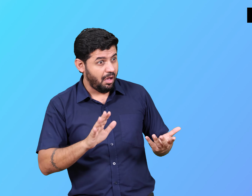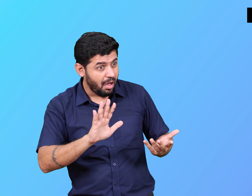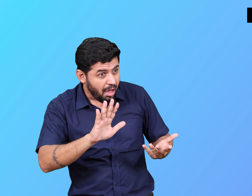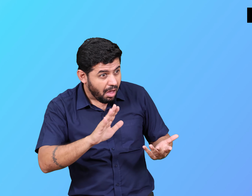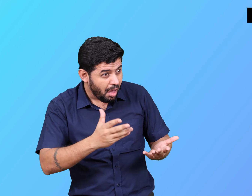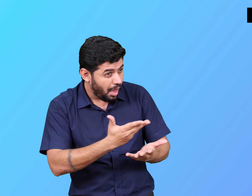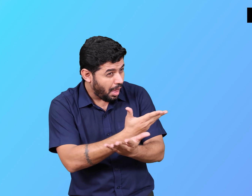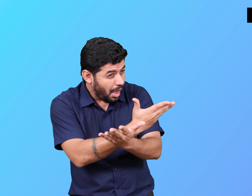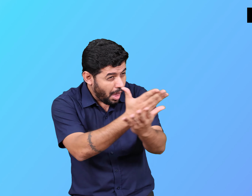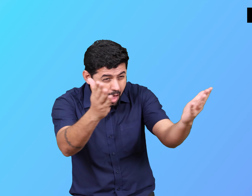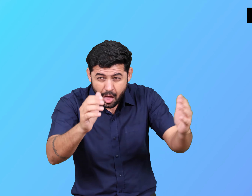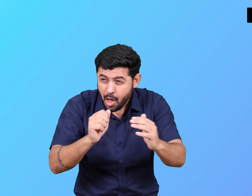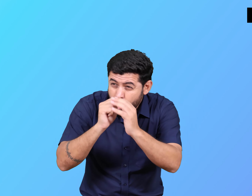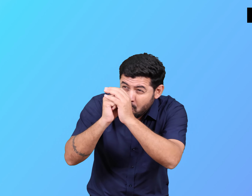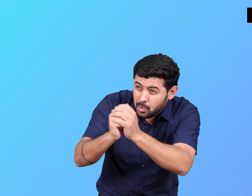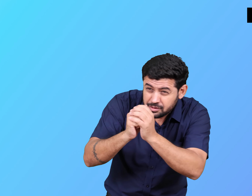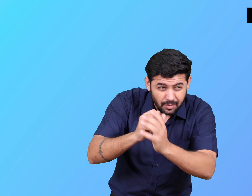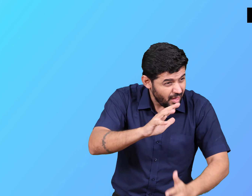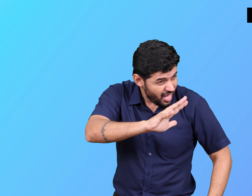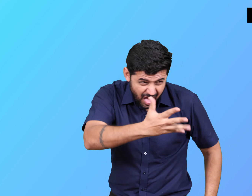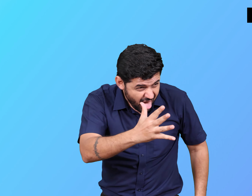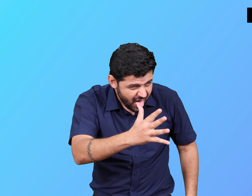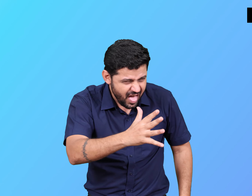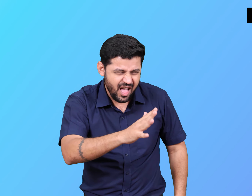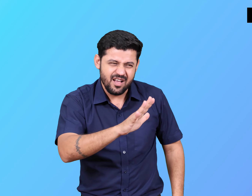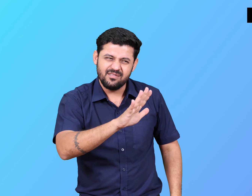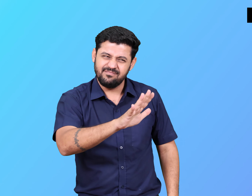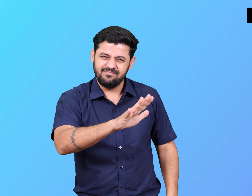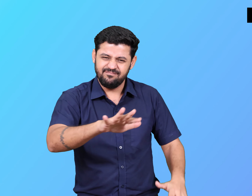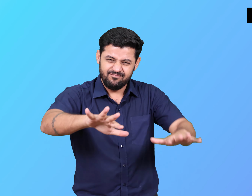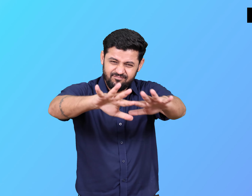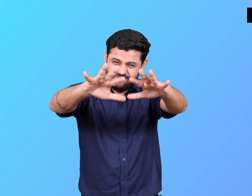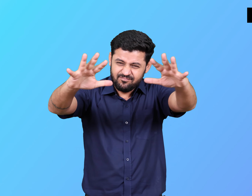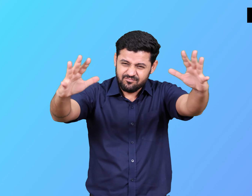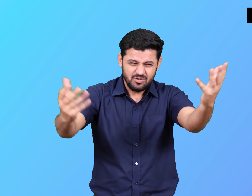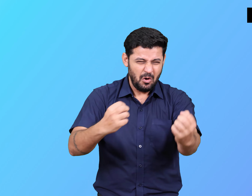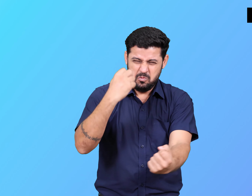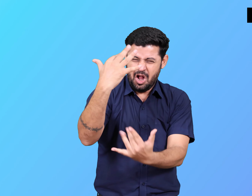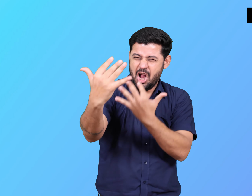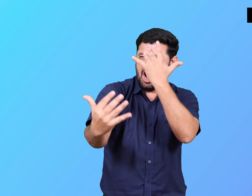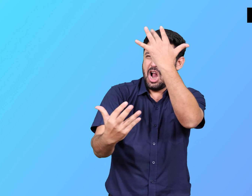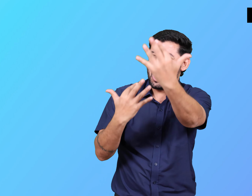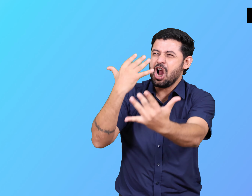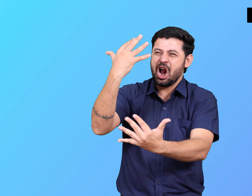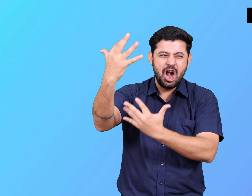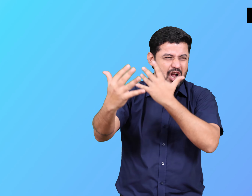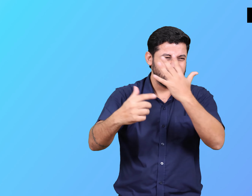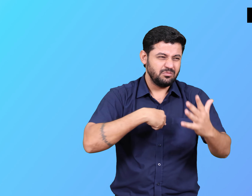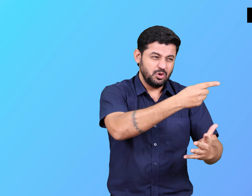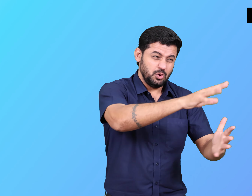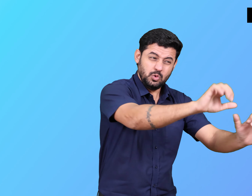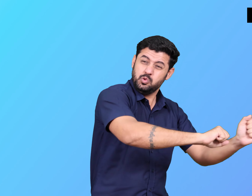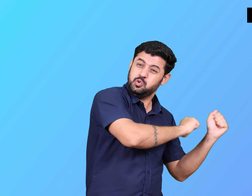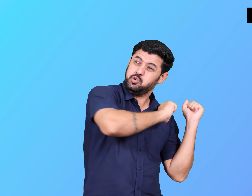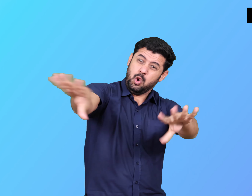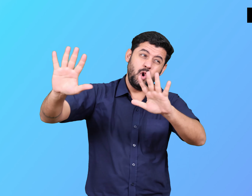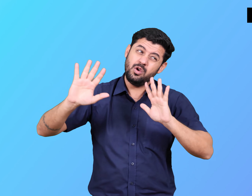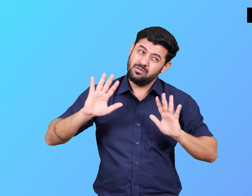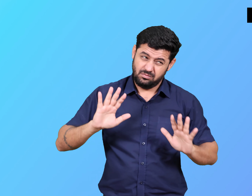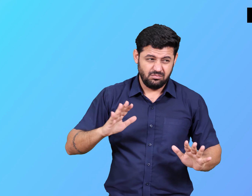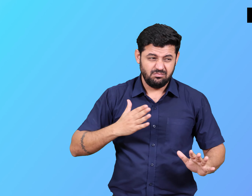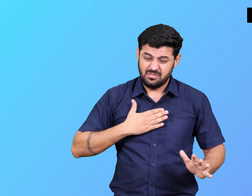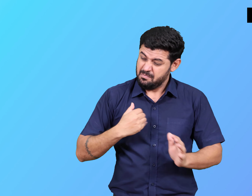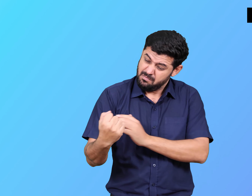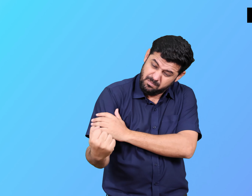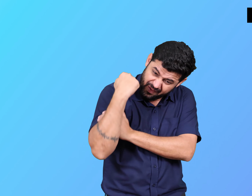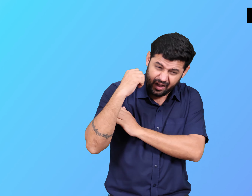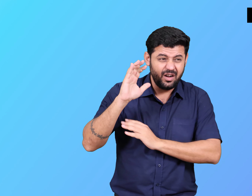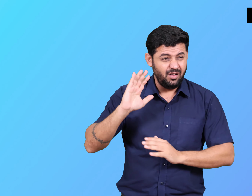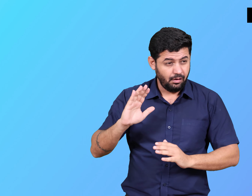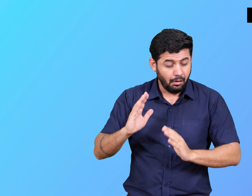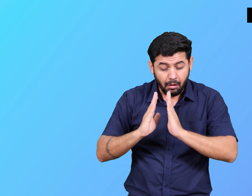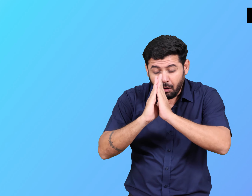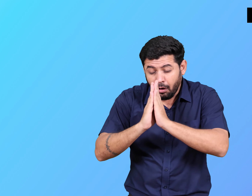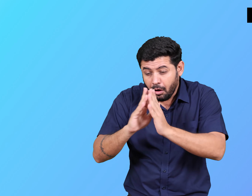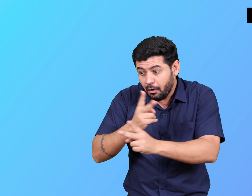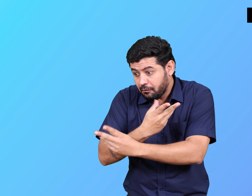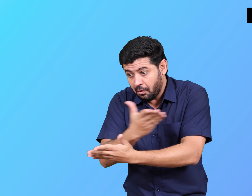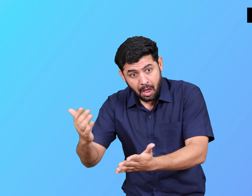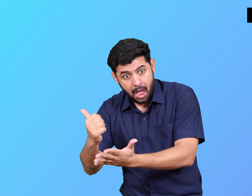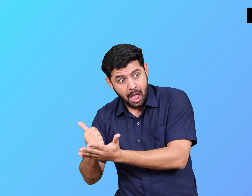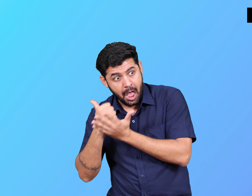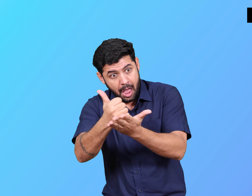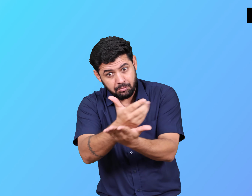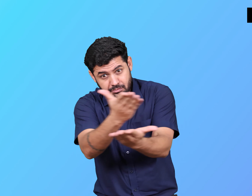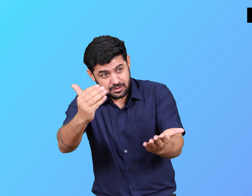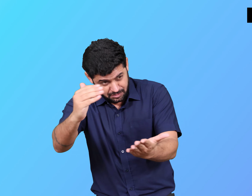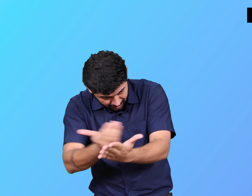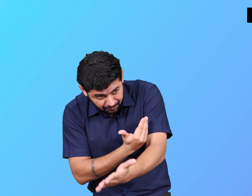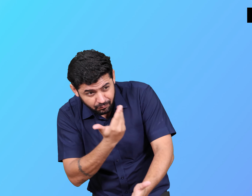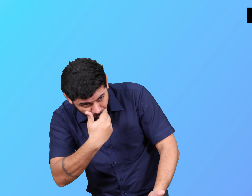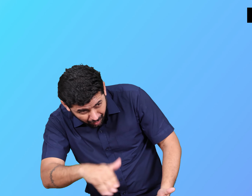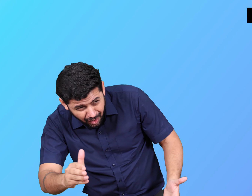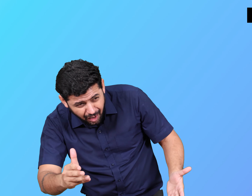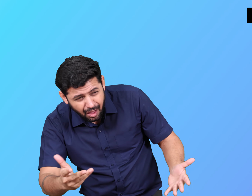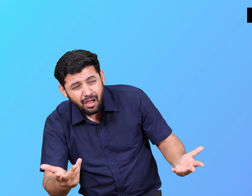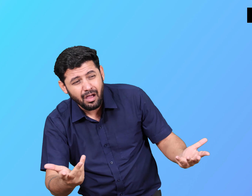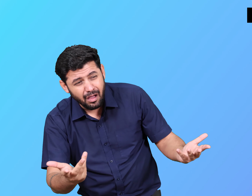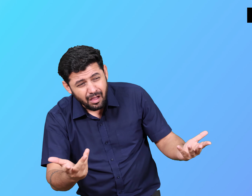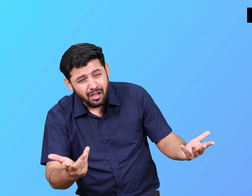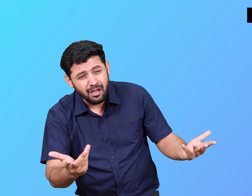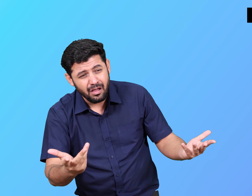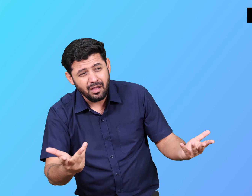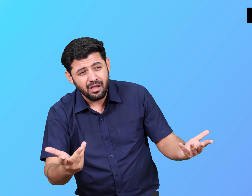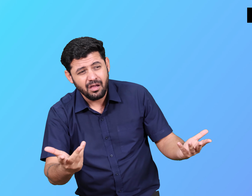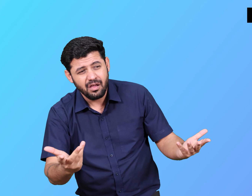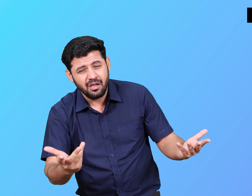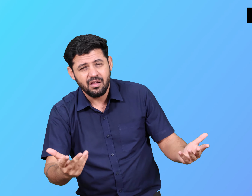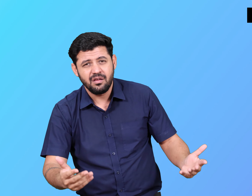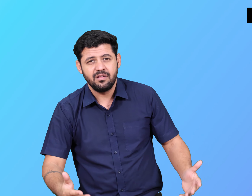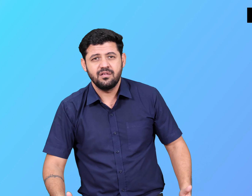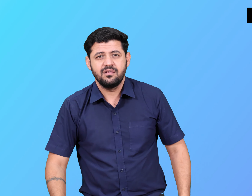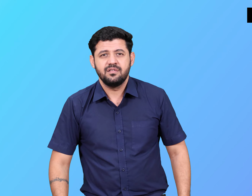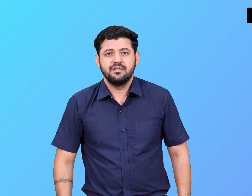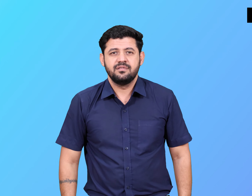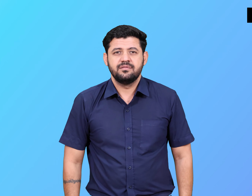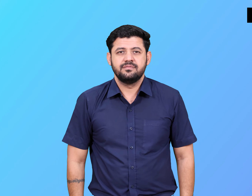But if you don’t worship it, you will be thrown at once into the hot furnace. Then no god will be able to save you from my power!”